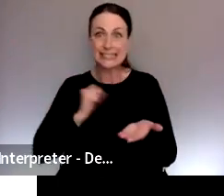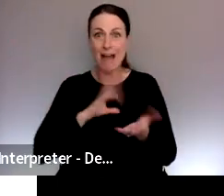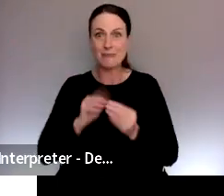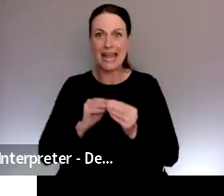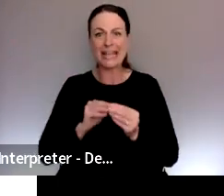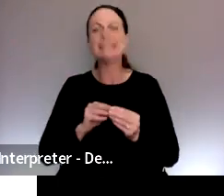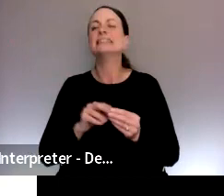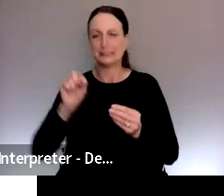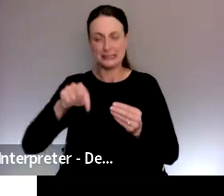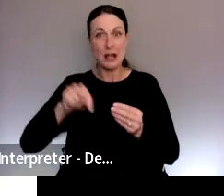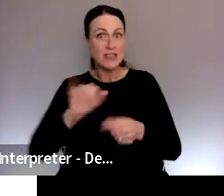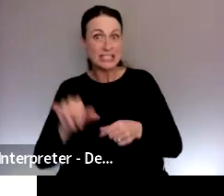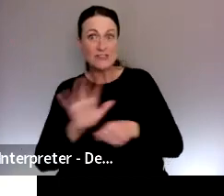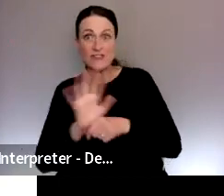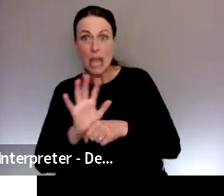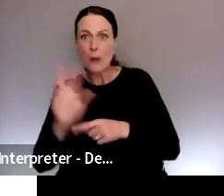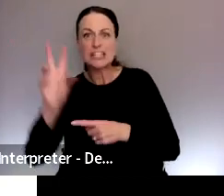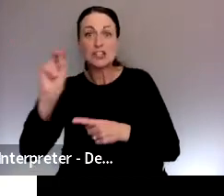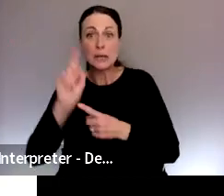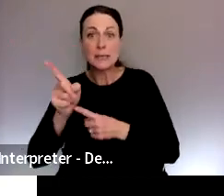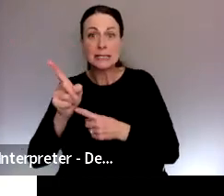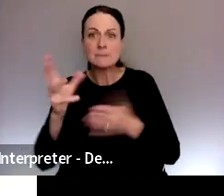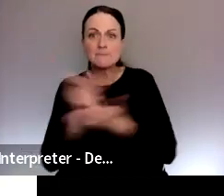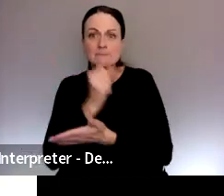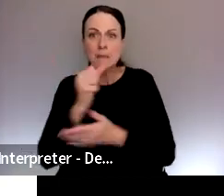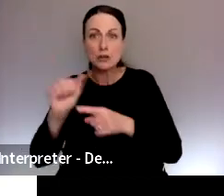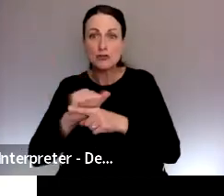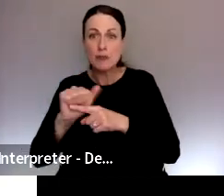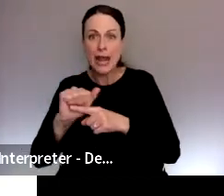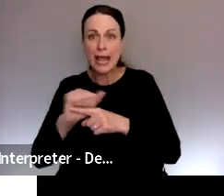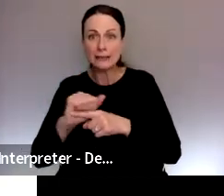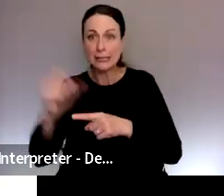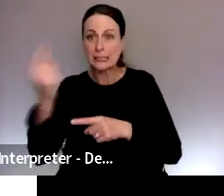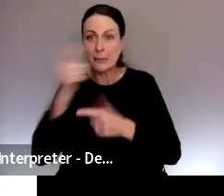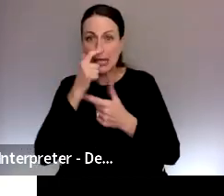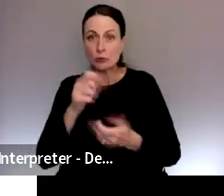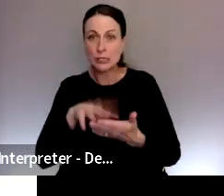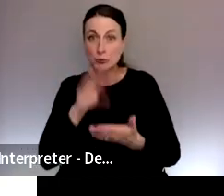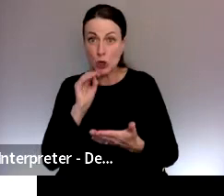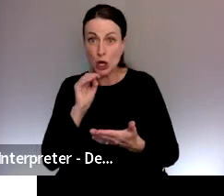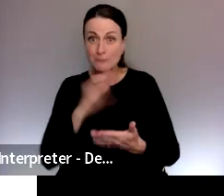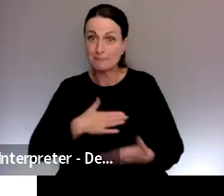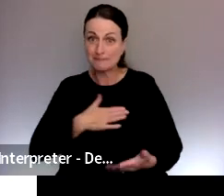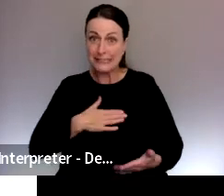You know, say, "Hey, this video is 30 minutes. "Can we use this as a training? It's something interesting to learn about."